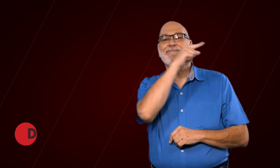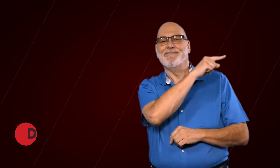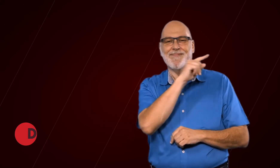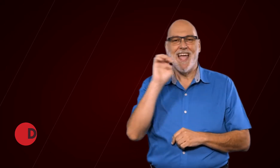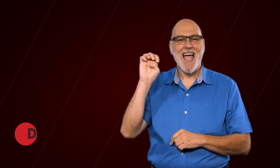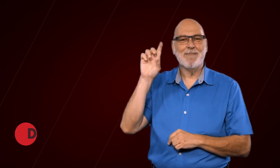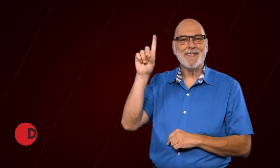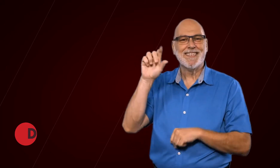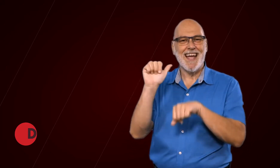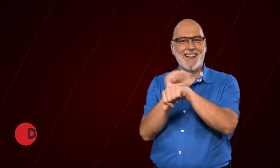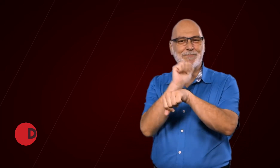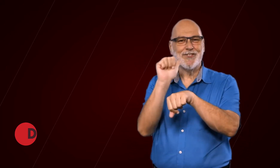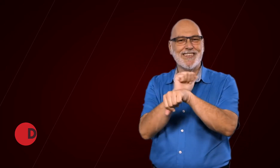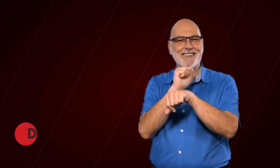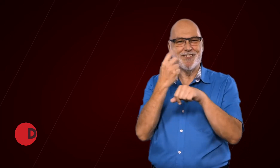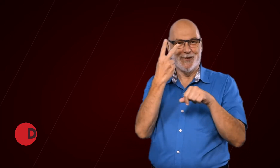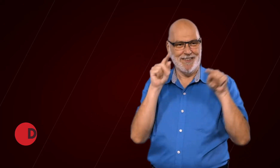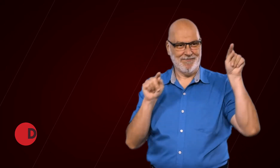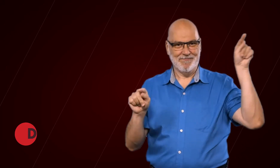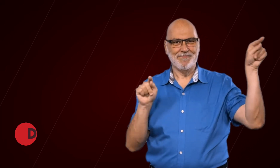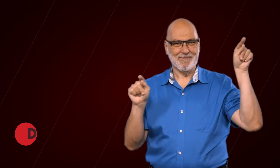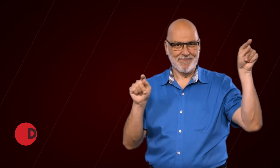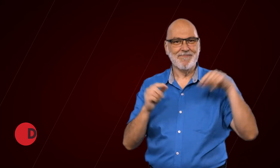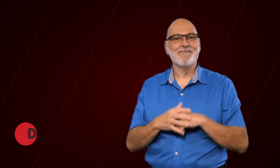and Edmonton, Alberta.